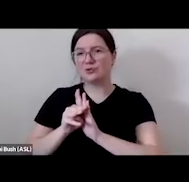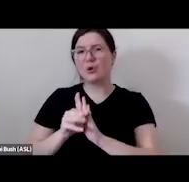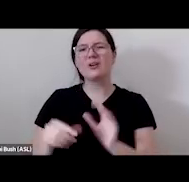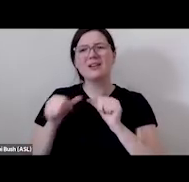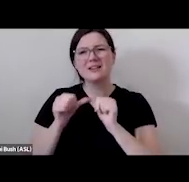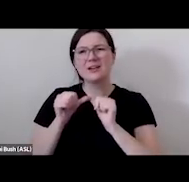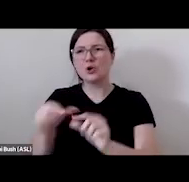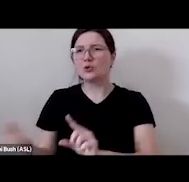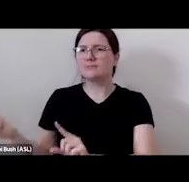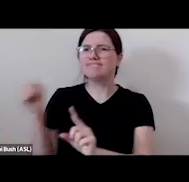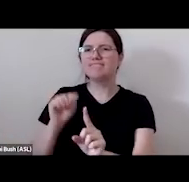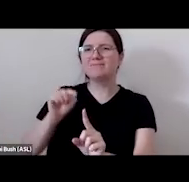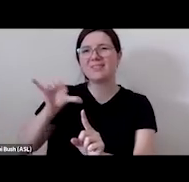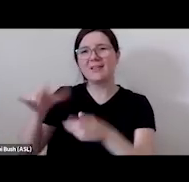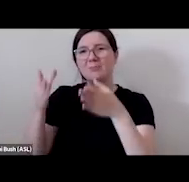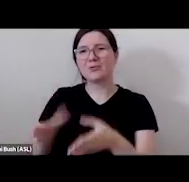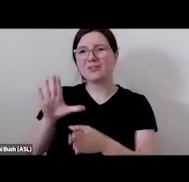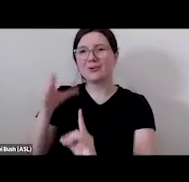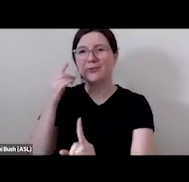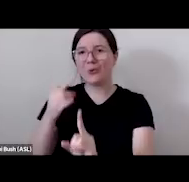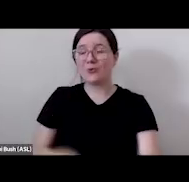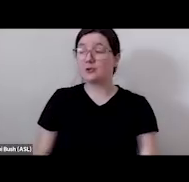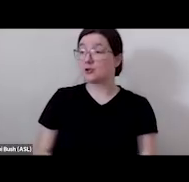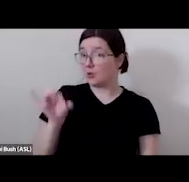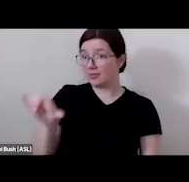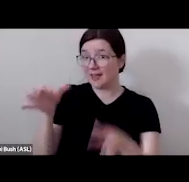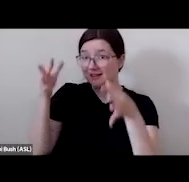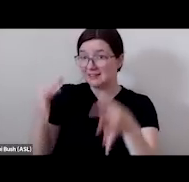to keep, discard, donate, gift?